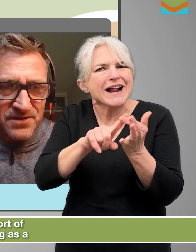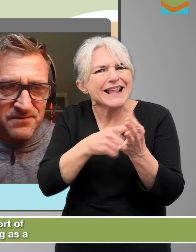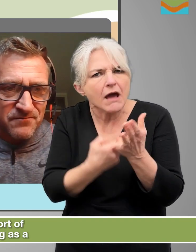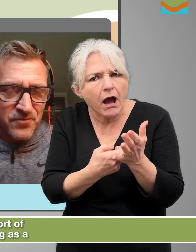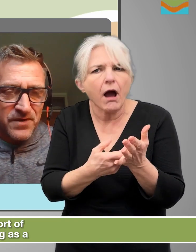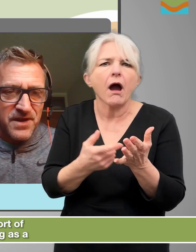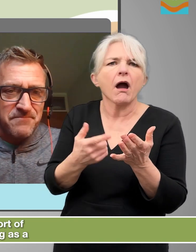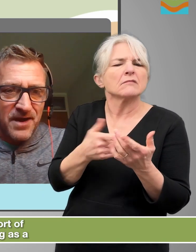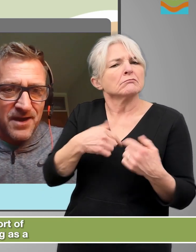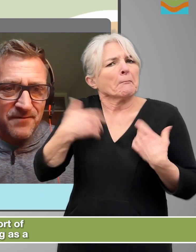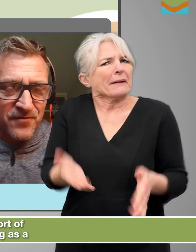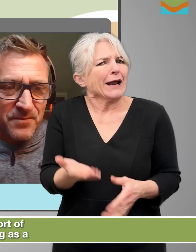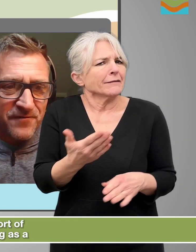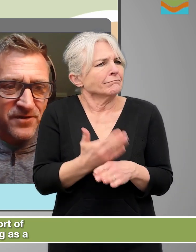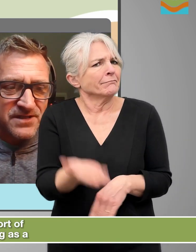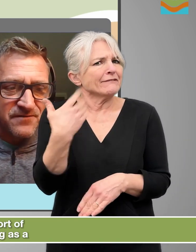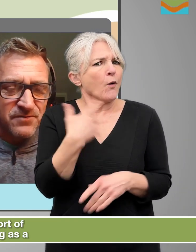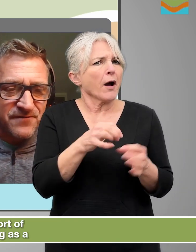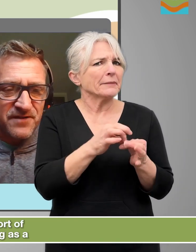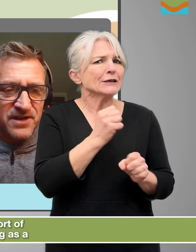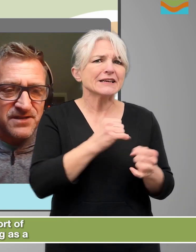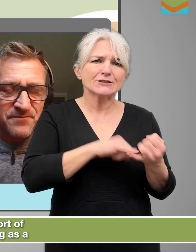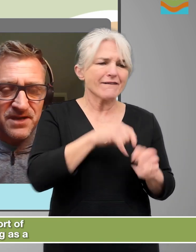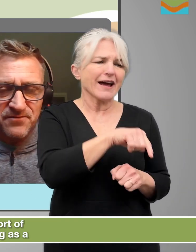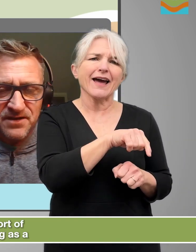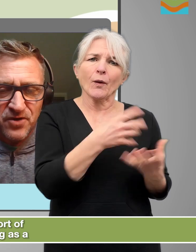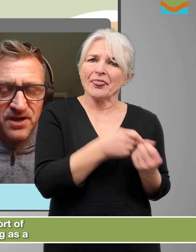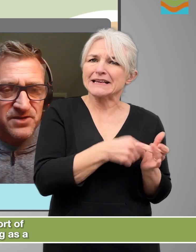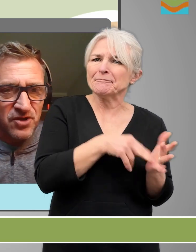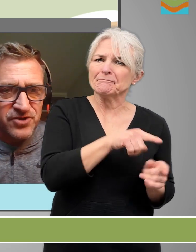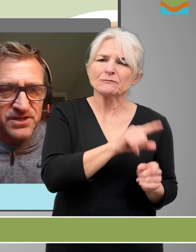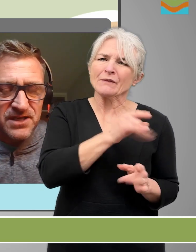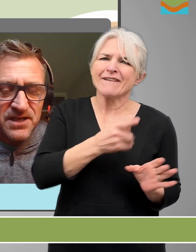I was with Tim for my first sort of 25 years of my career working as a geologist.